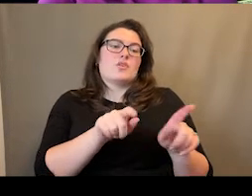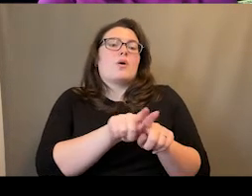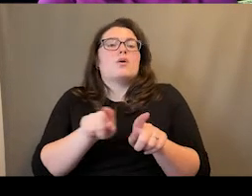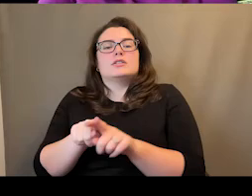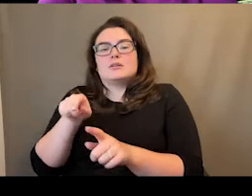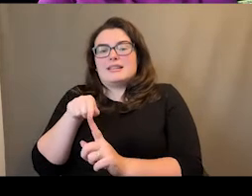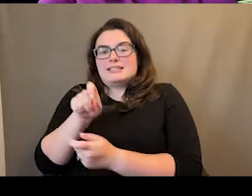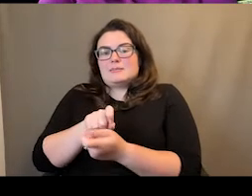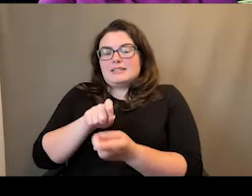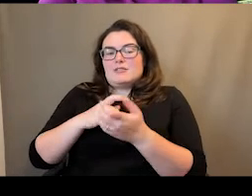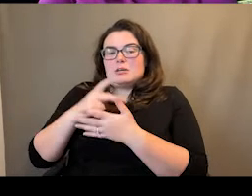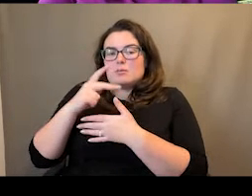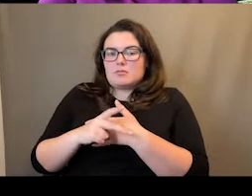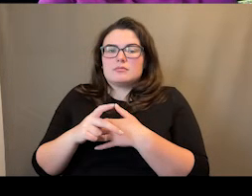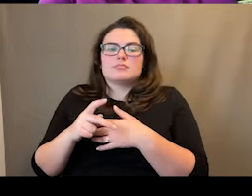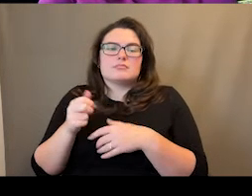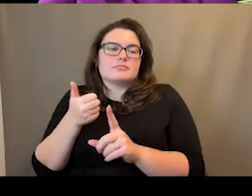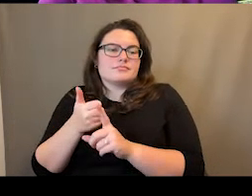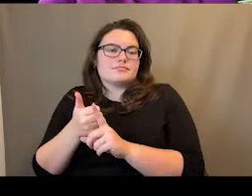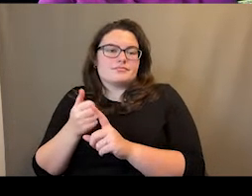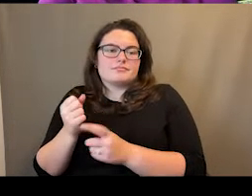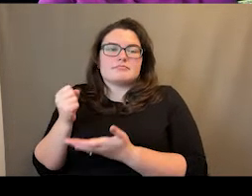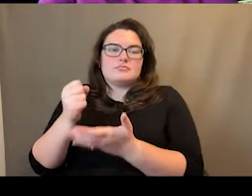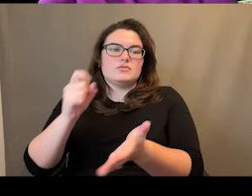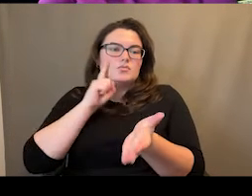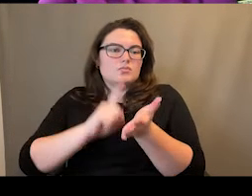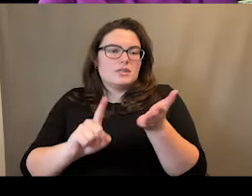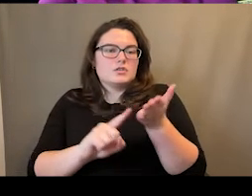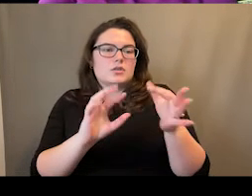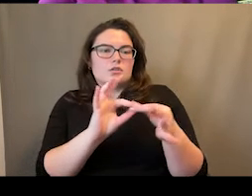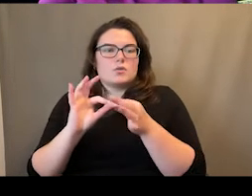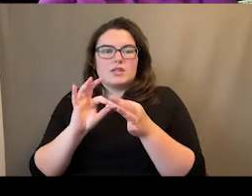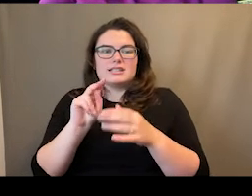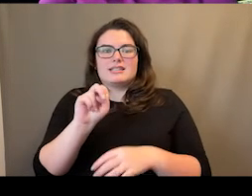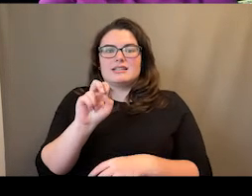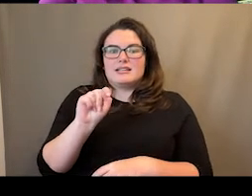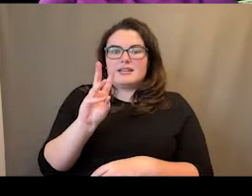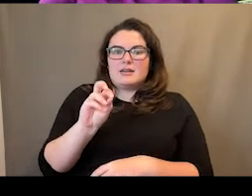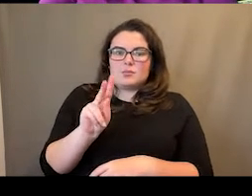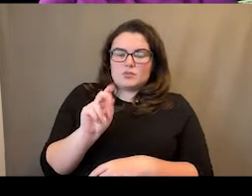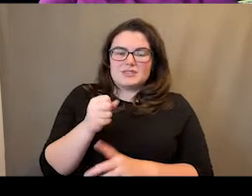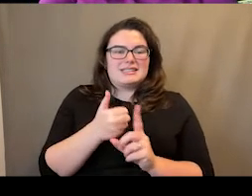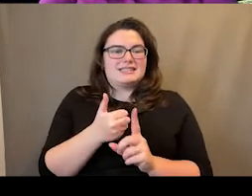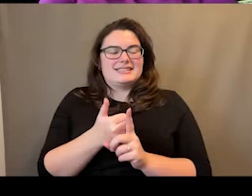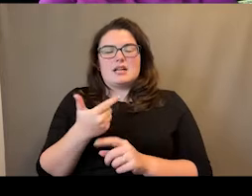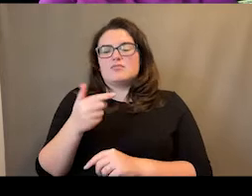funds Research Coordination Networks and Research Coordination Networks, are grants that are used to